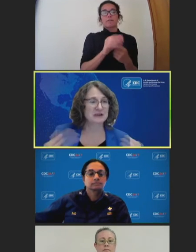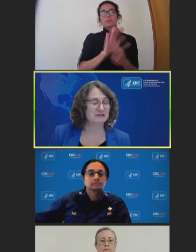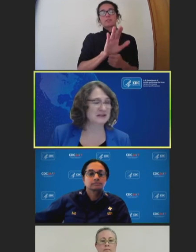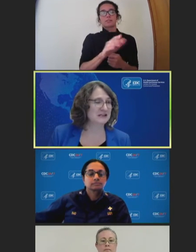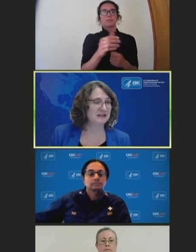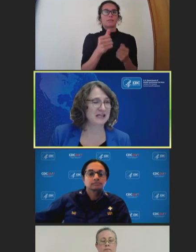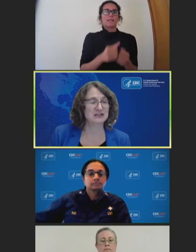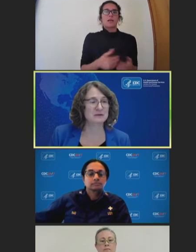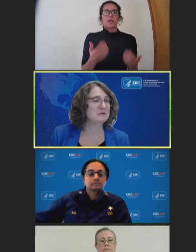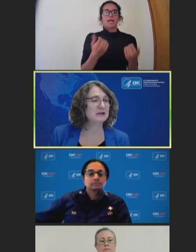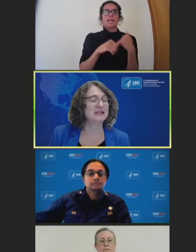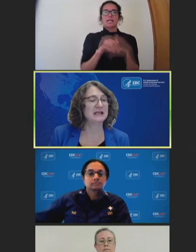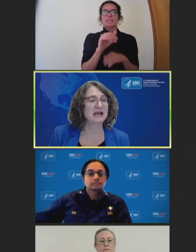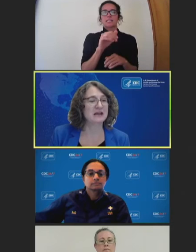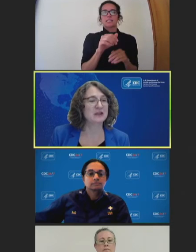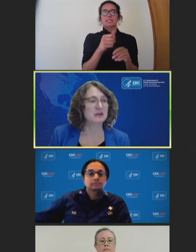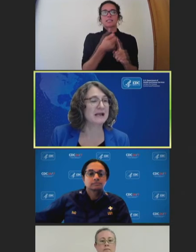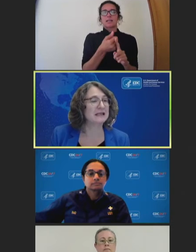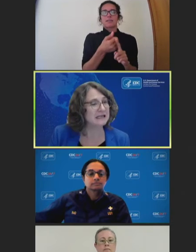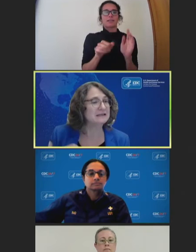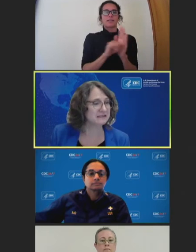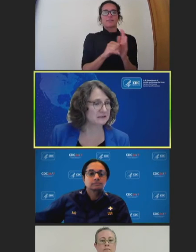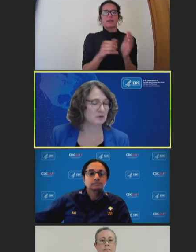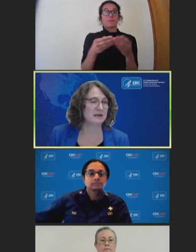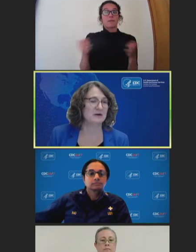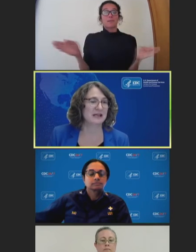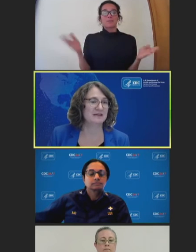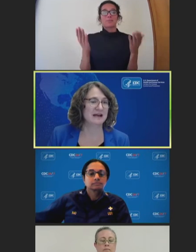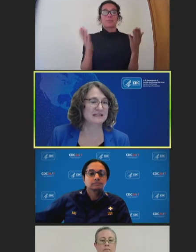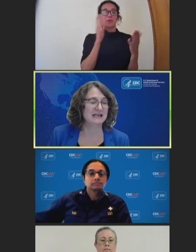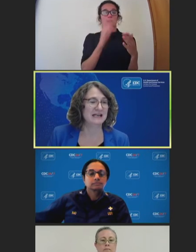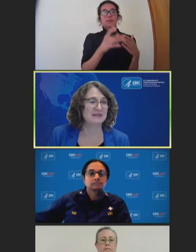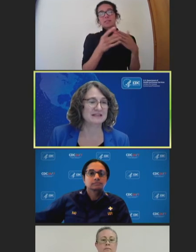self-identification publicly, I think might lead some more people to get vaccinated. At